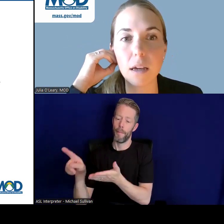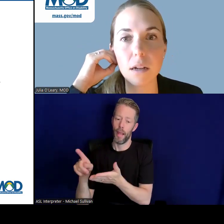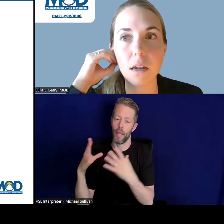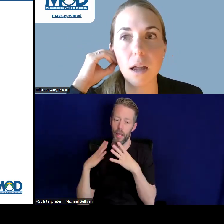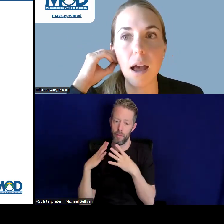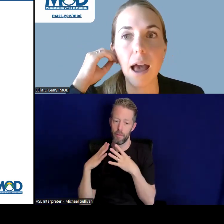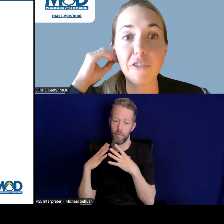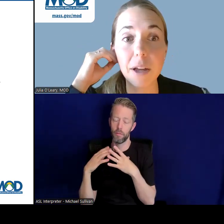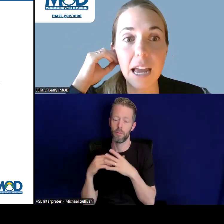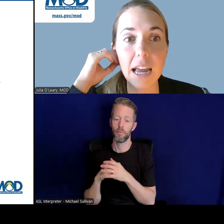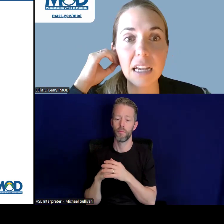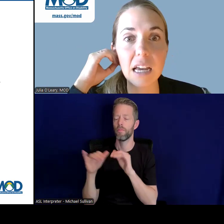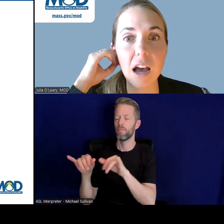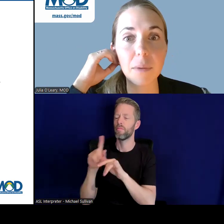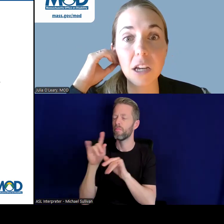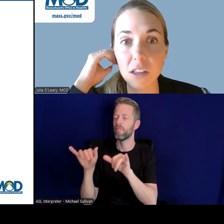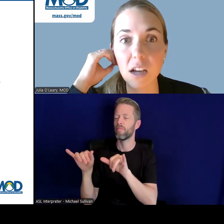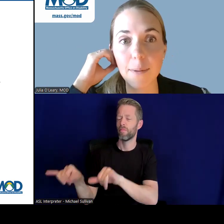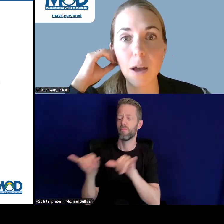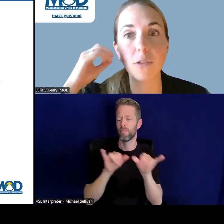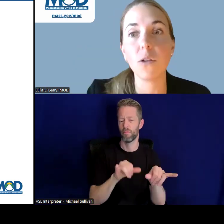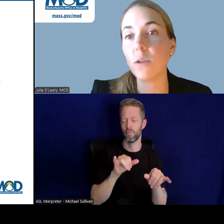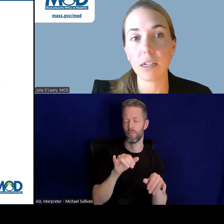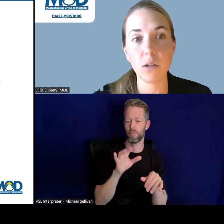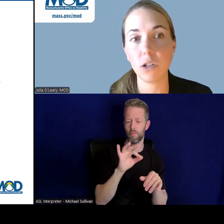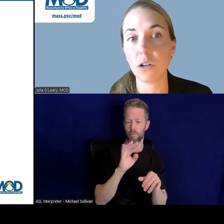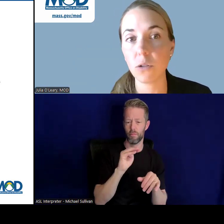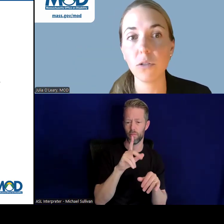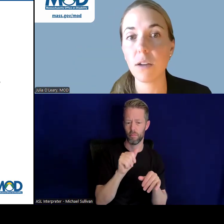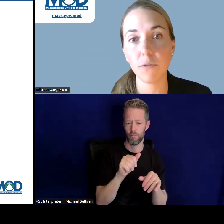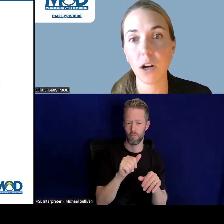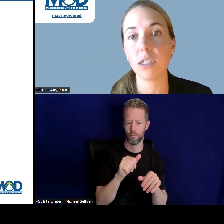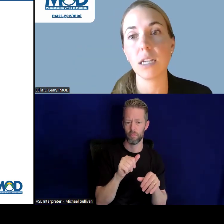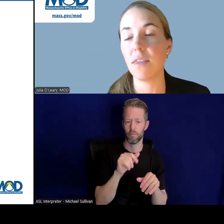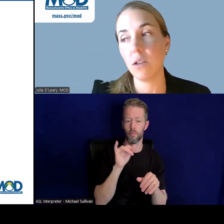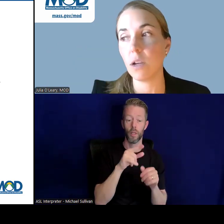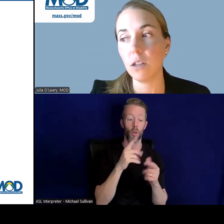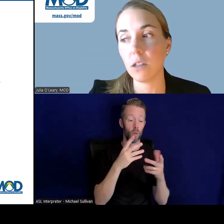And that's pretty similar to how we handle FMLA here at the Commonwealth.